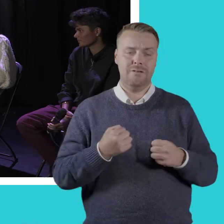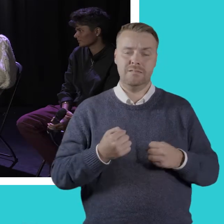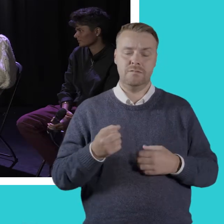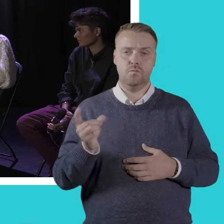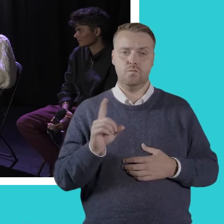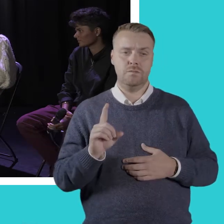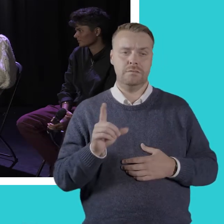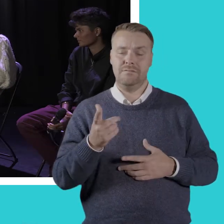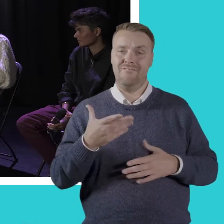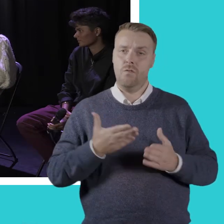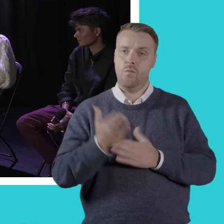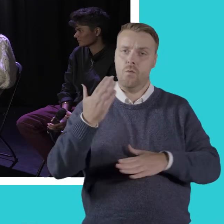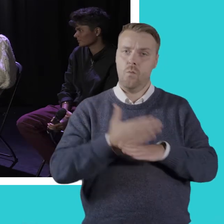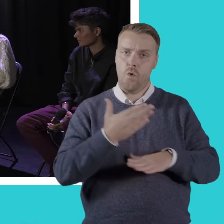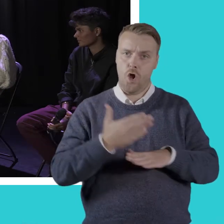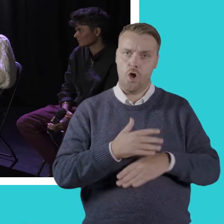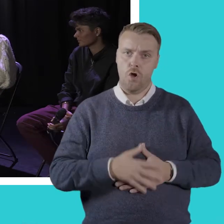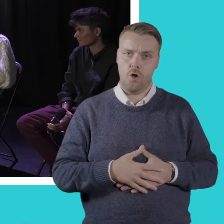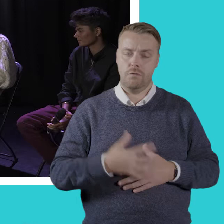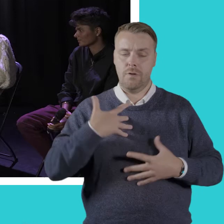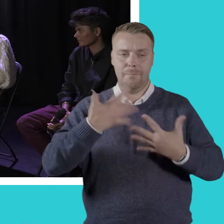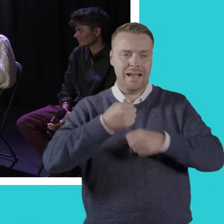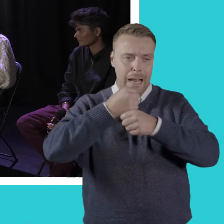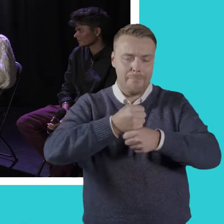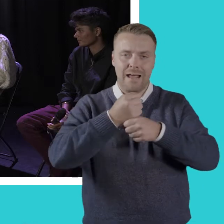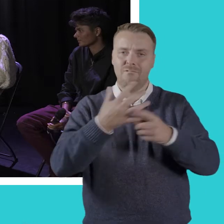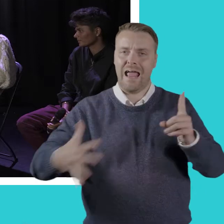So I've done a lot of campaigning with the Peer Outreach Team but also with other kind of